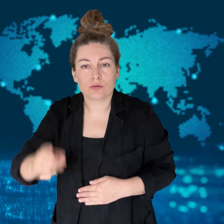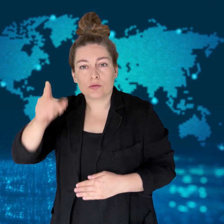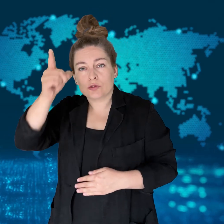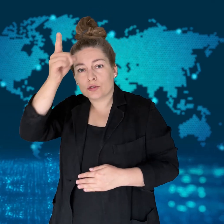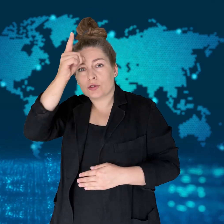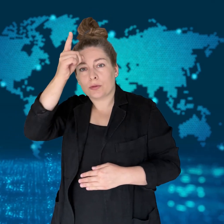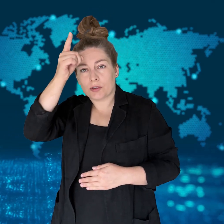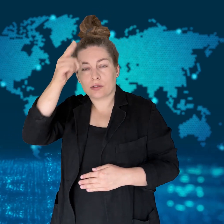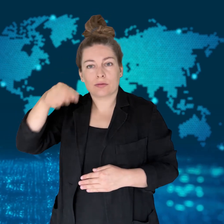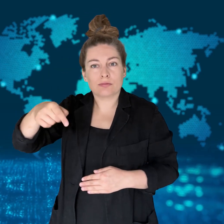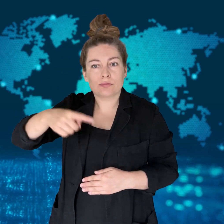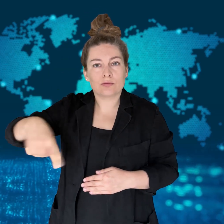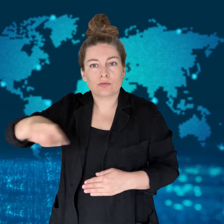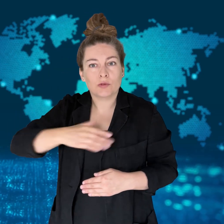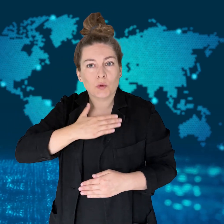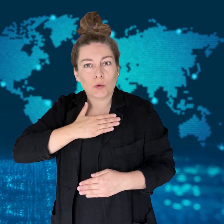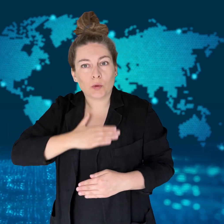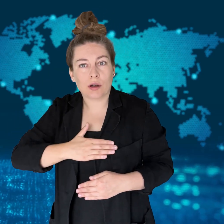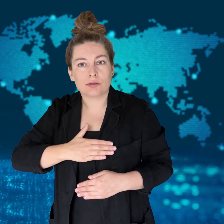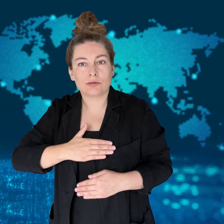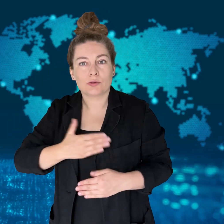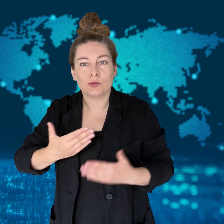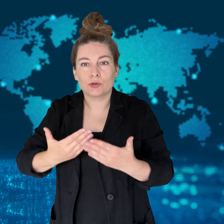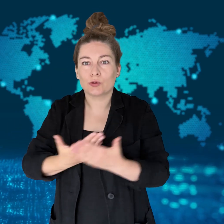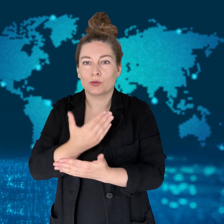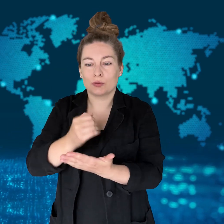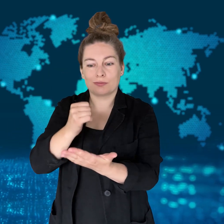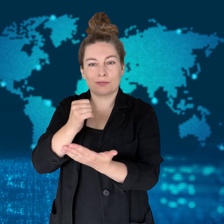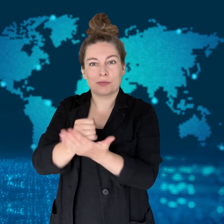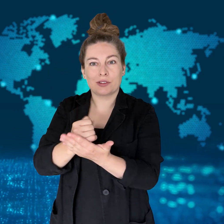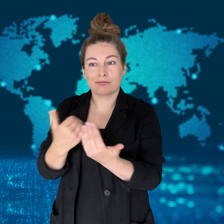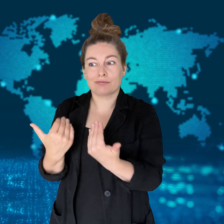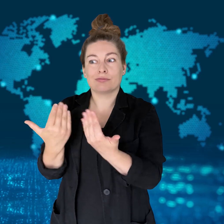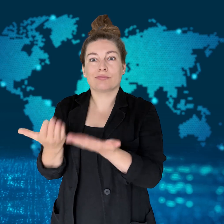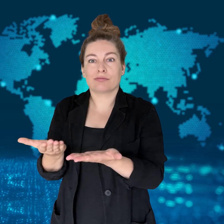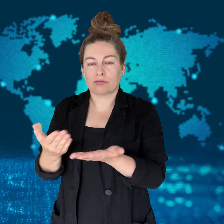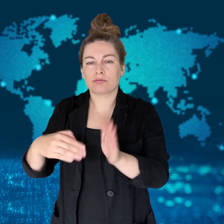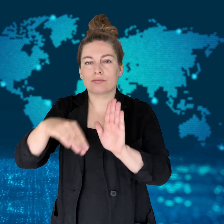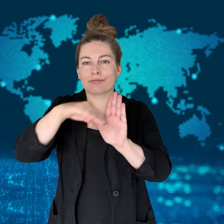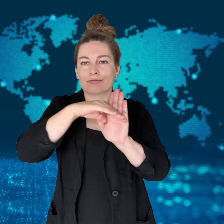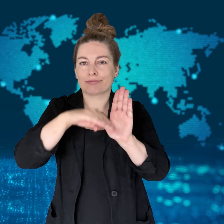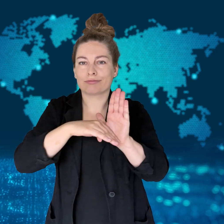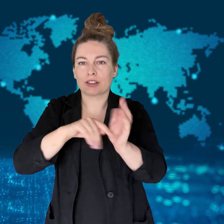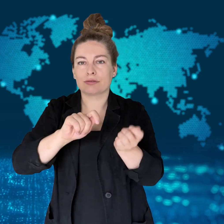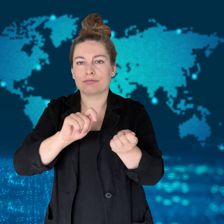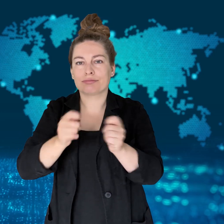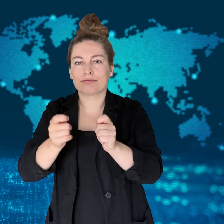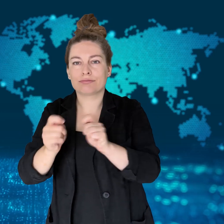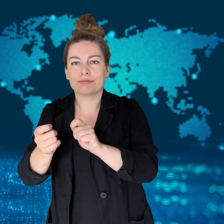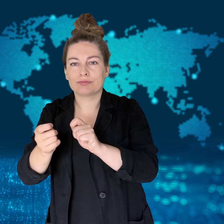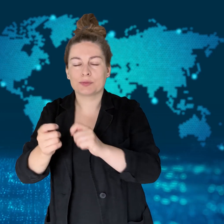Demand for new citizenships